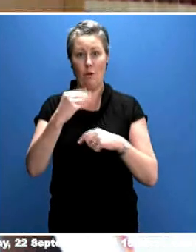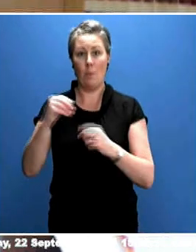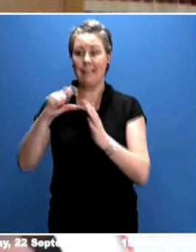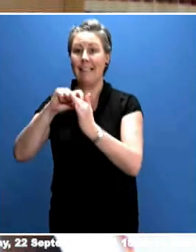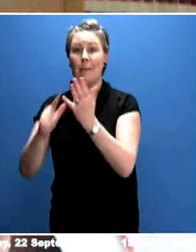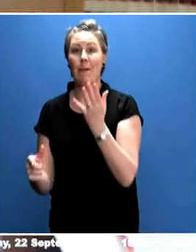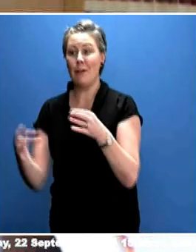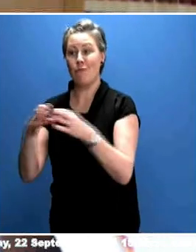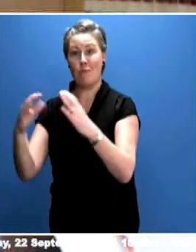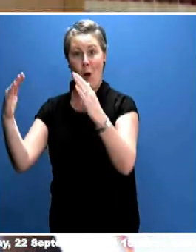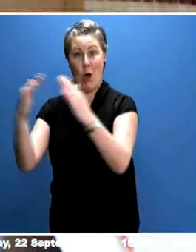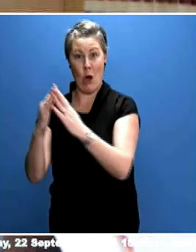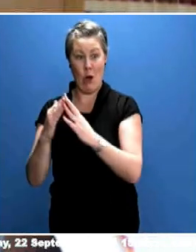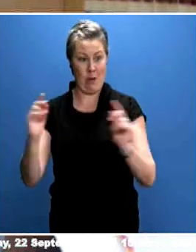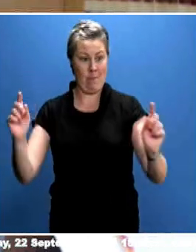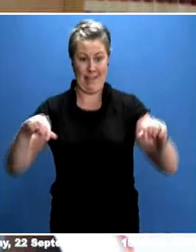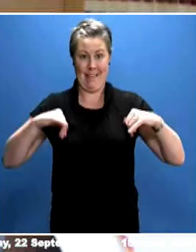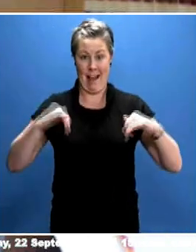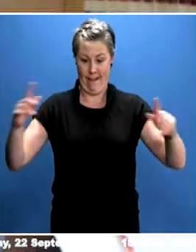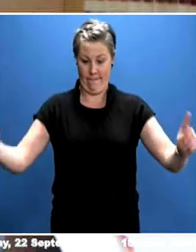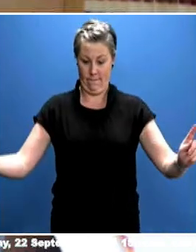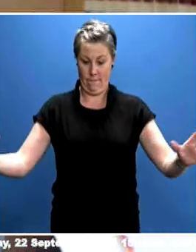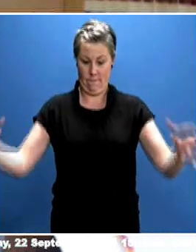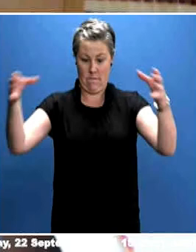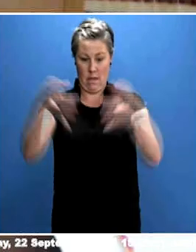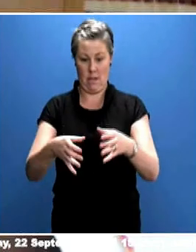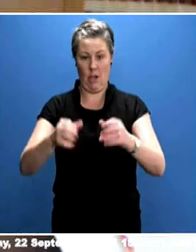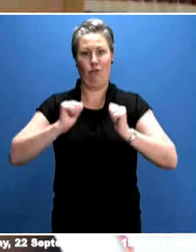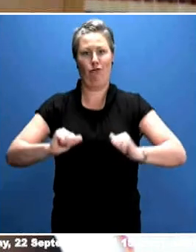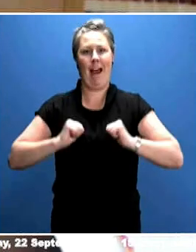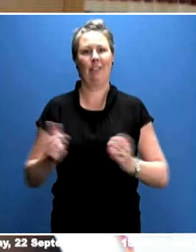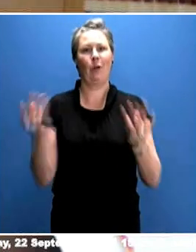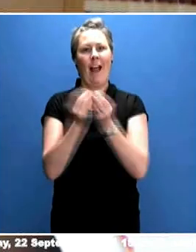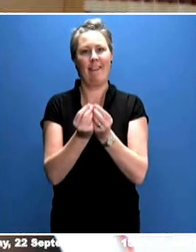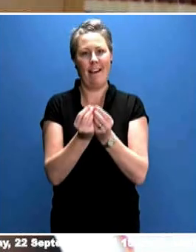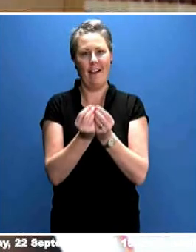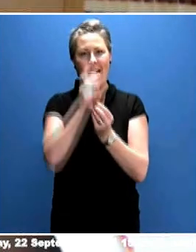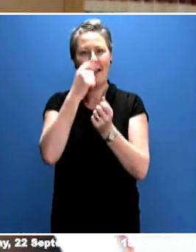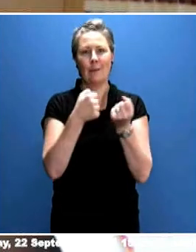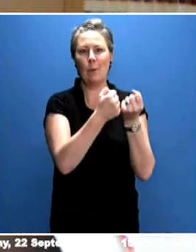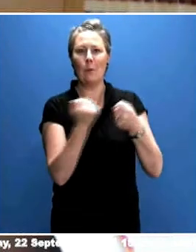together and become co-support workers in that model.